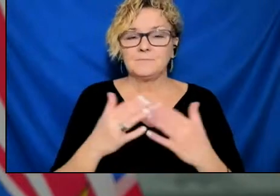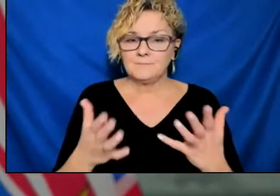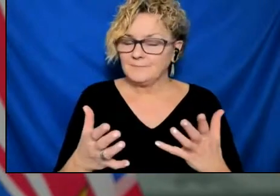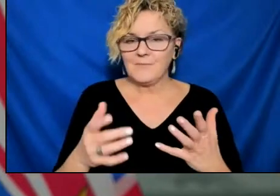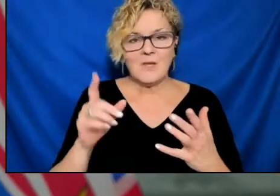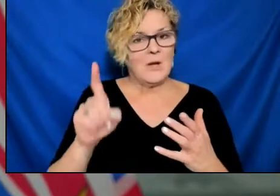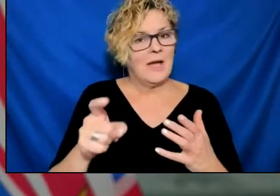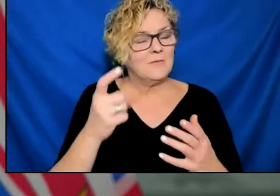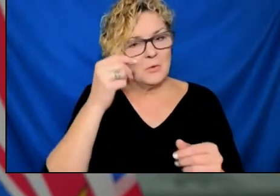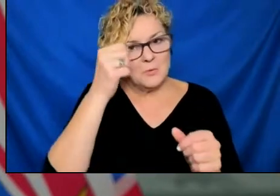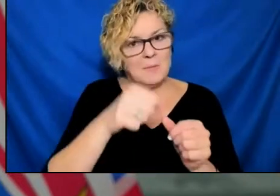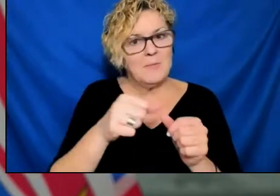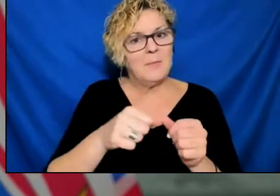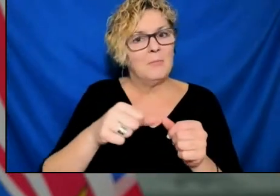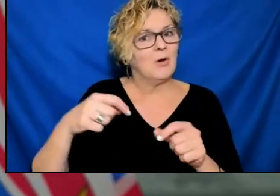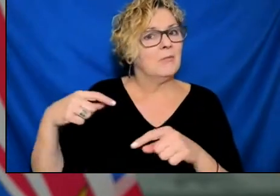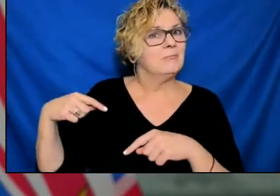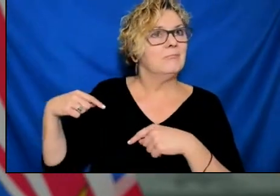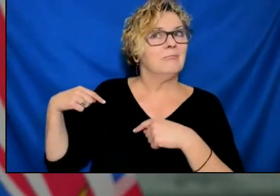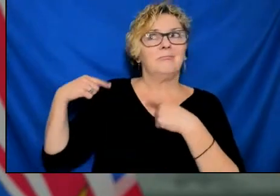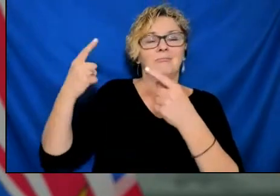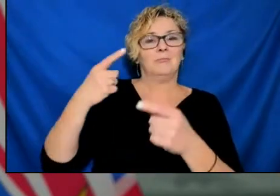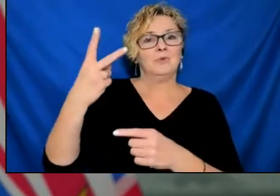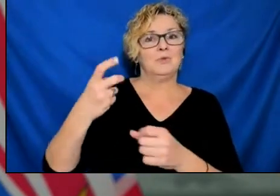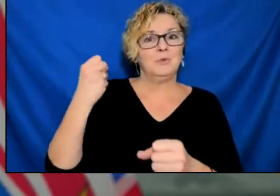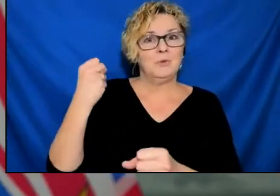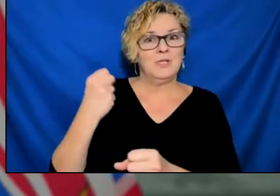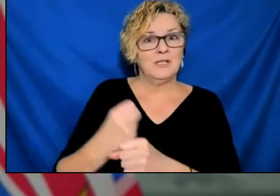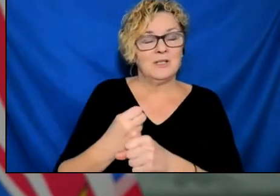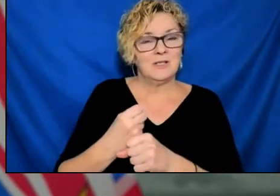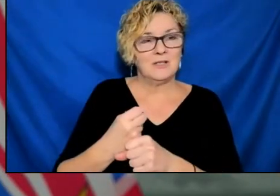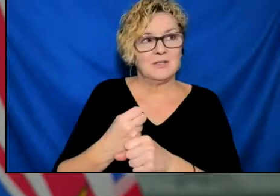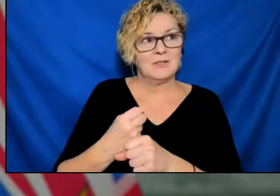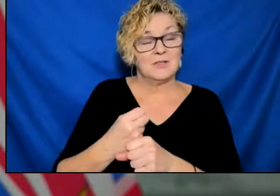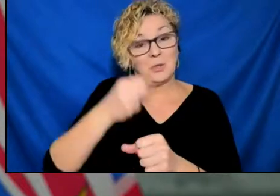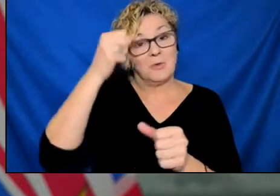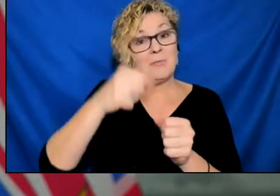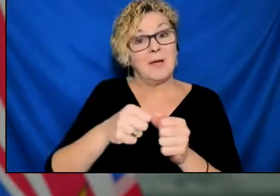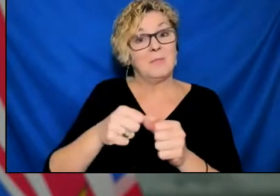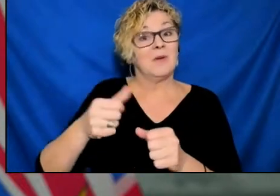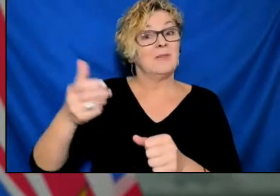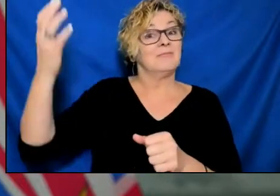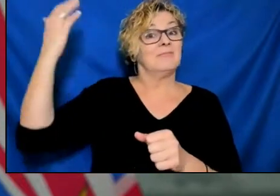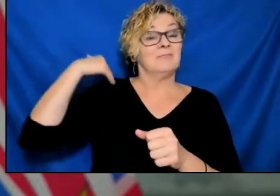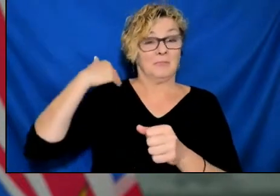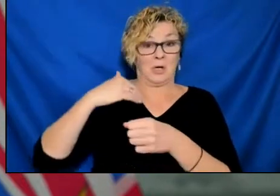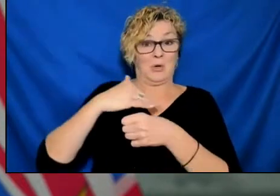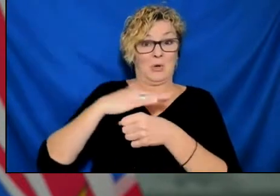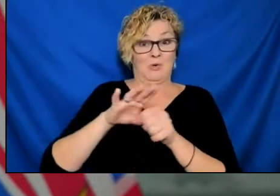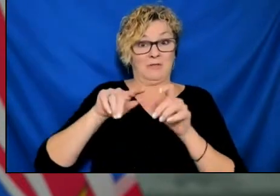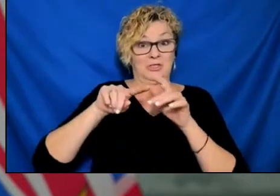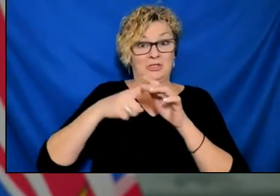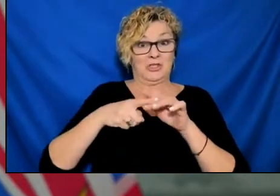months or 24 months, so going back to thinking about what did the things that we have in place